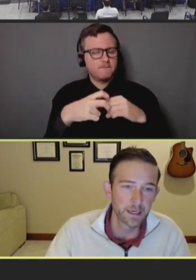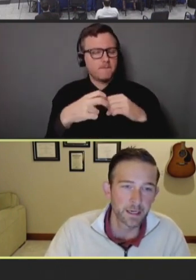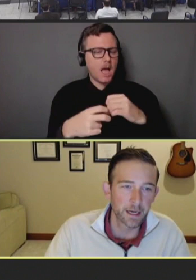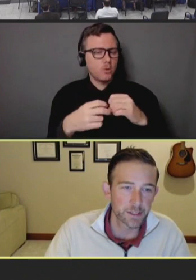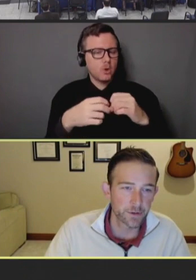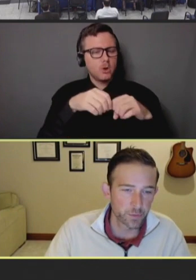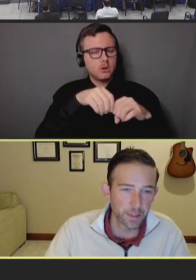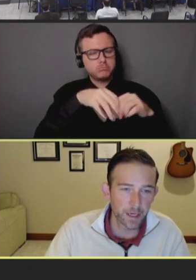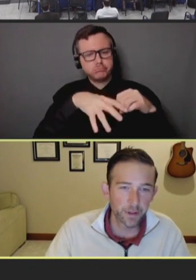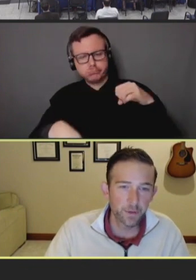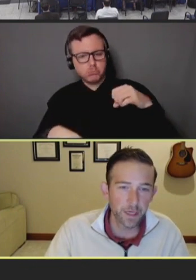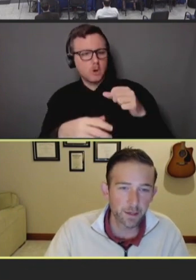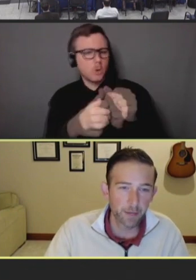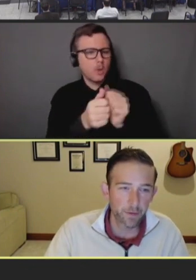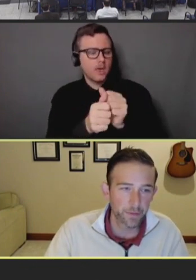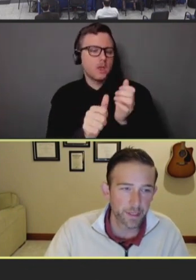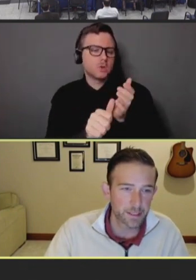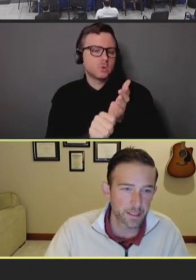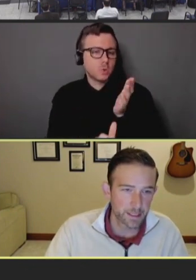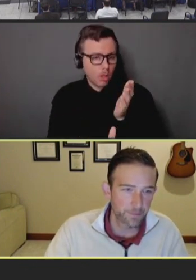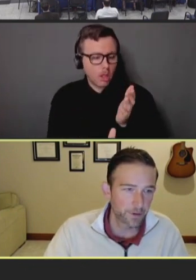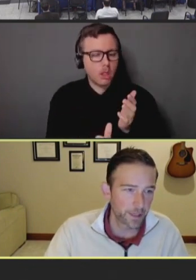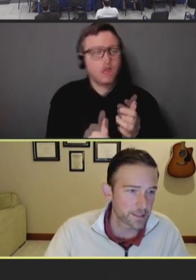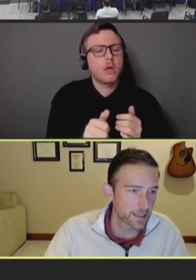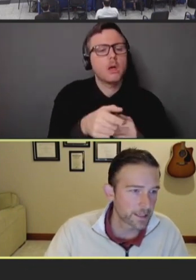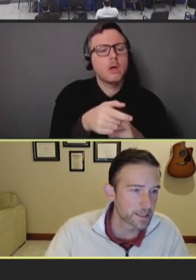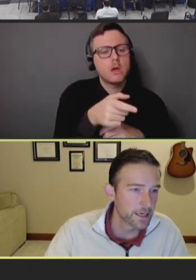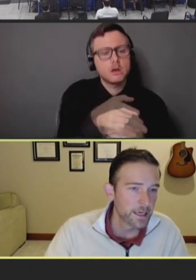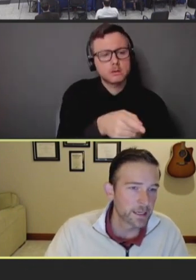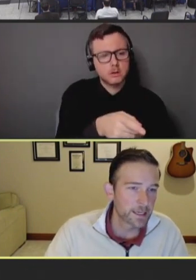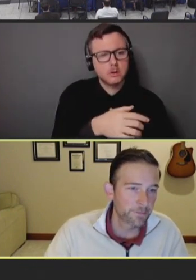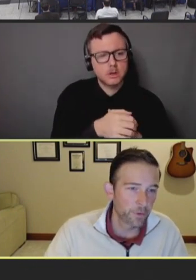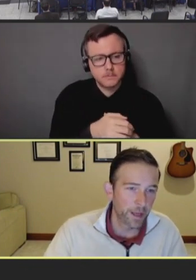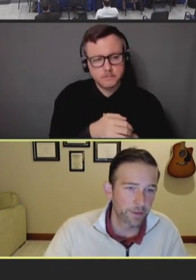So, there's really nothing unique about these except for -- yes, thanks, except for that